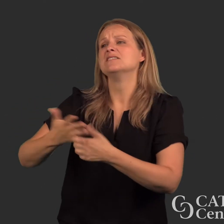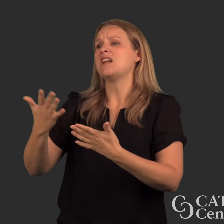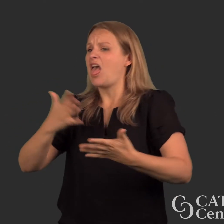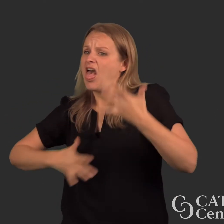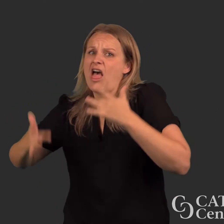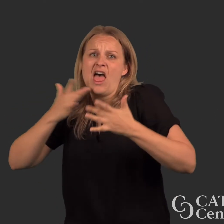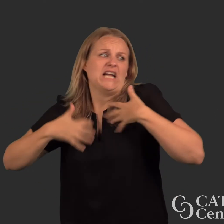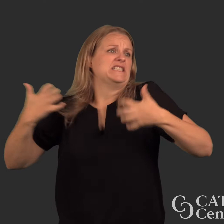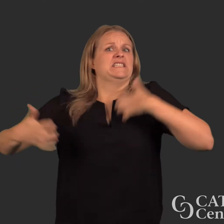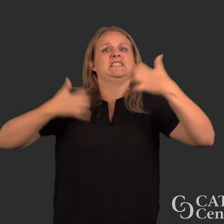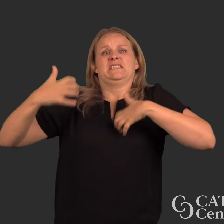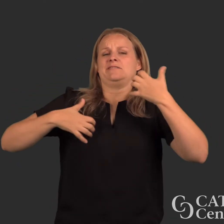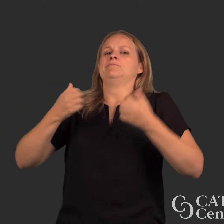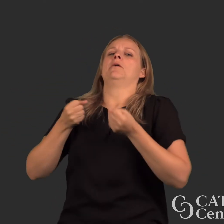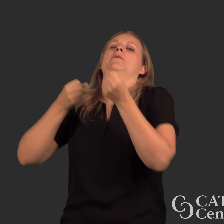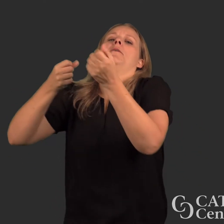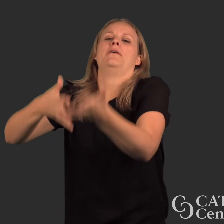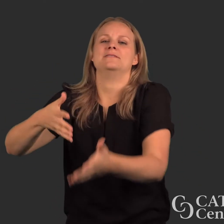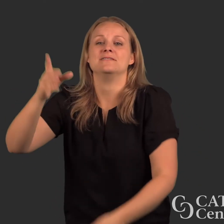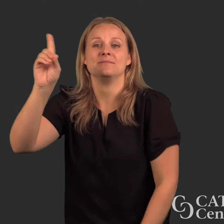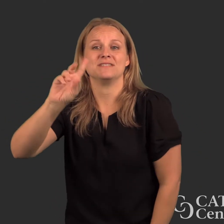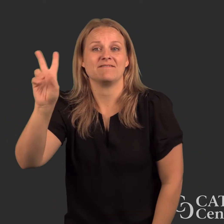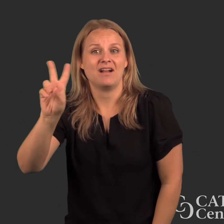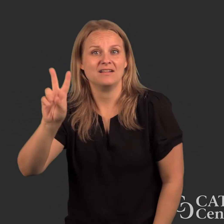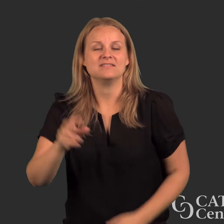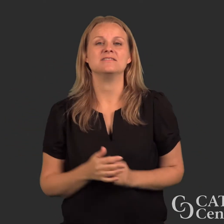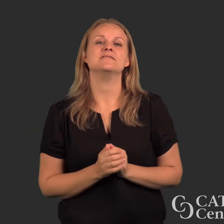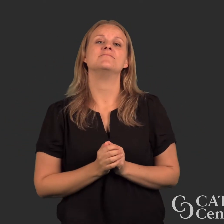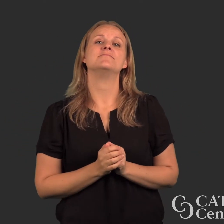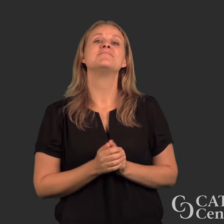and once those things are alleviated, the violence will then stop.